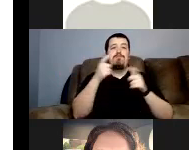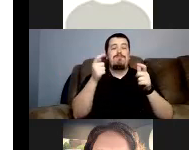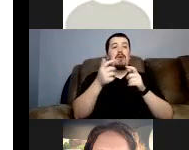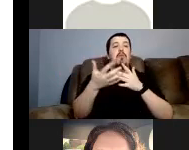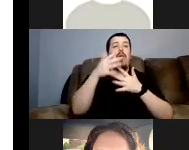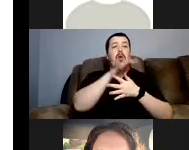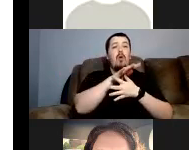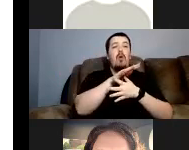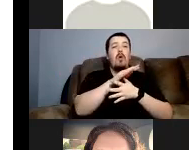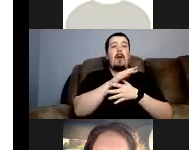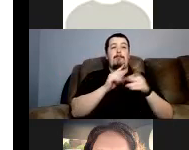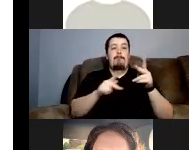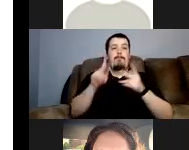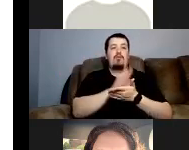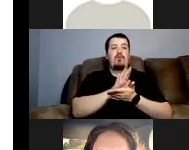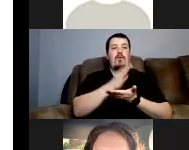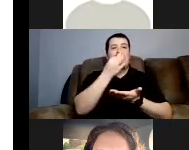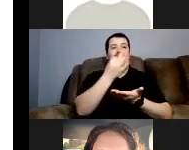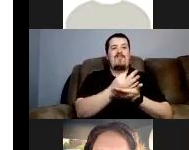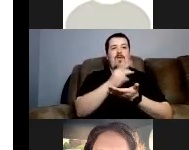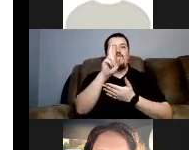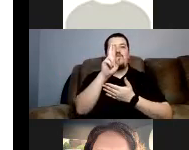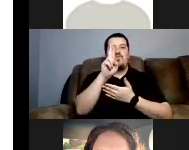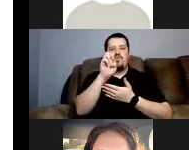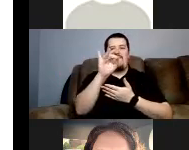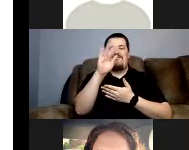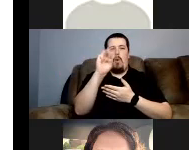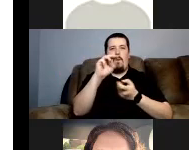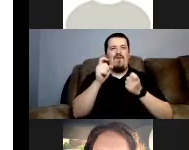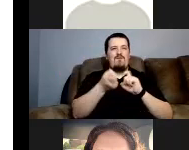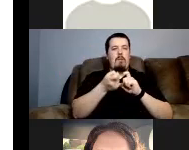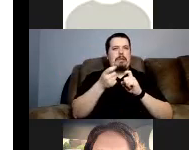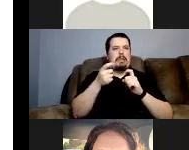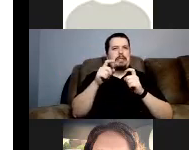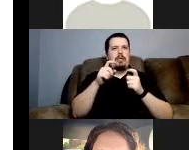public school funding reform. So they're looking at replacing the Basic Education Plan or we call